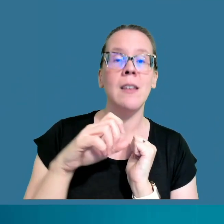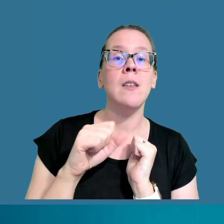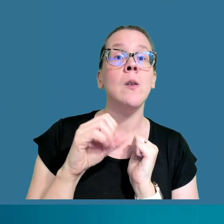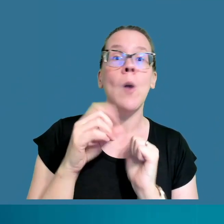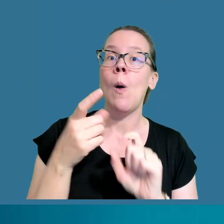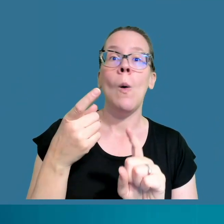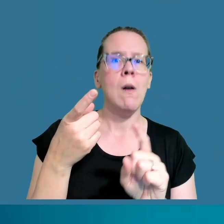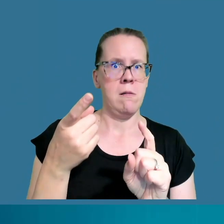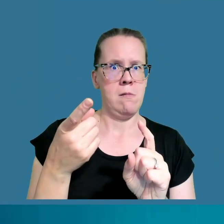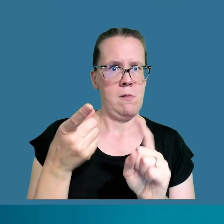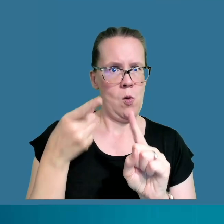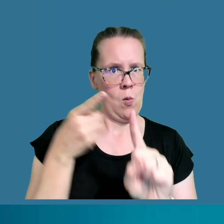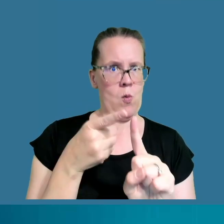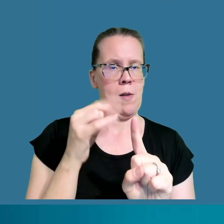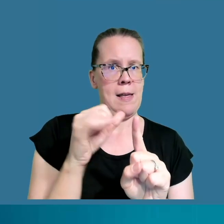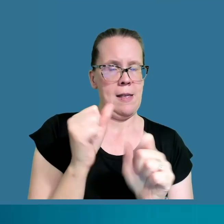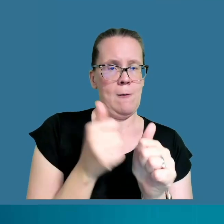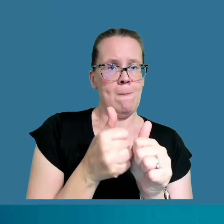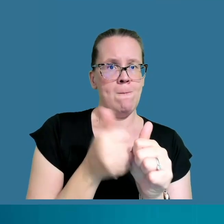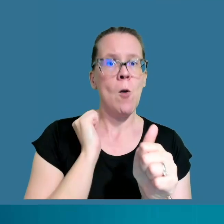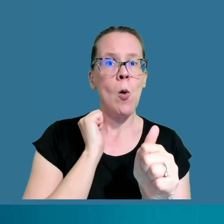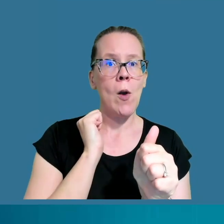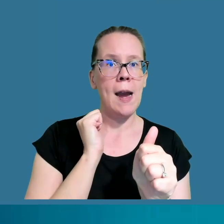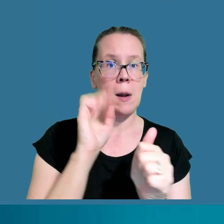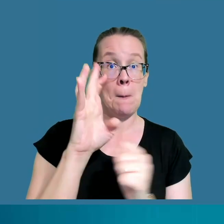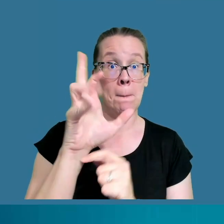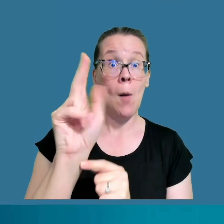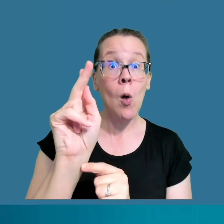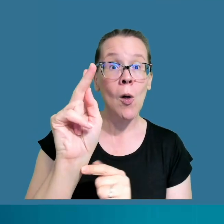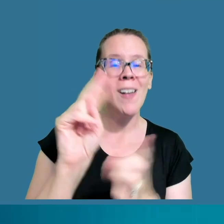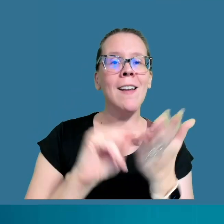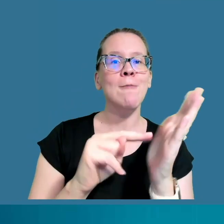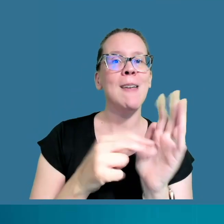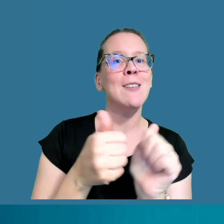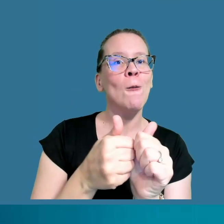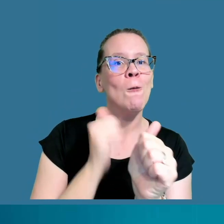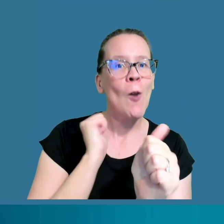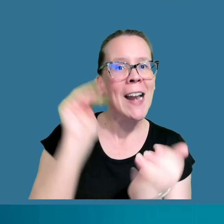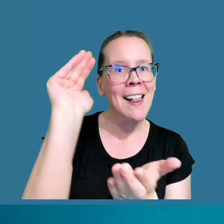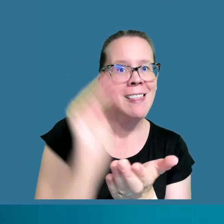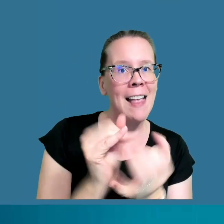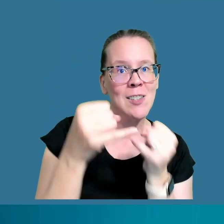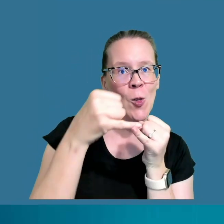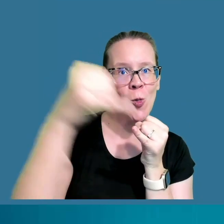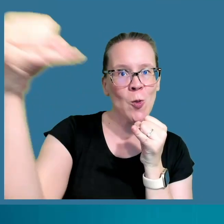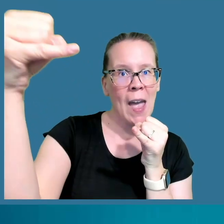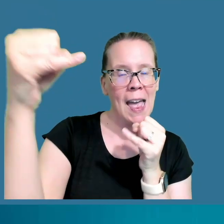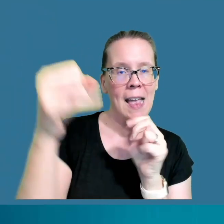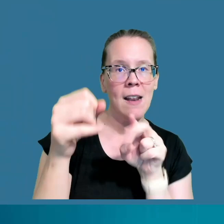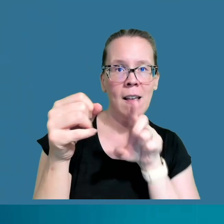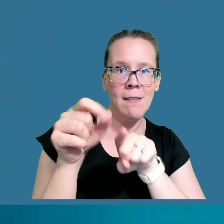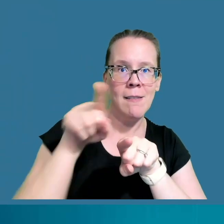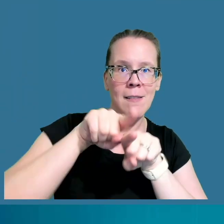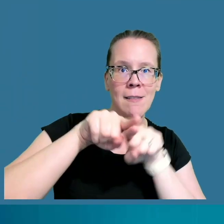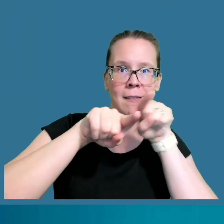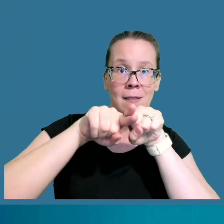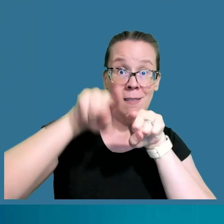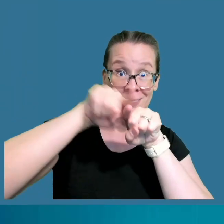see your stitches from the front. Um... and this happens the most with things on a small scale.